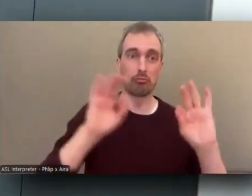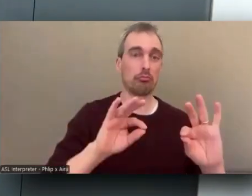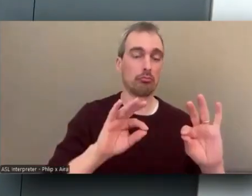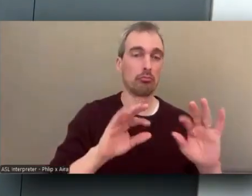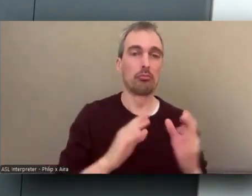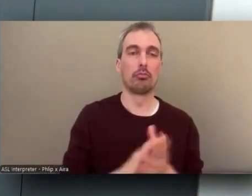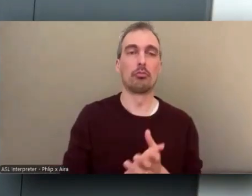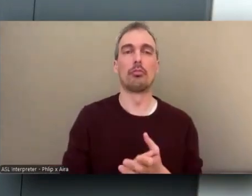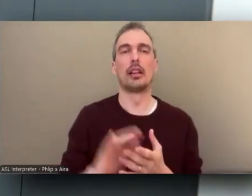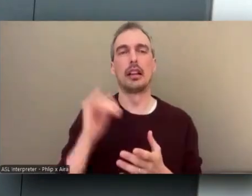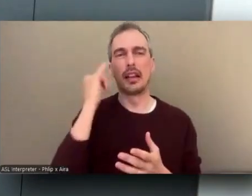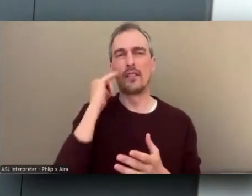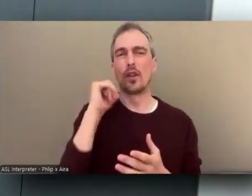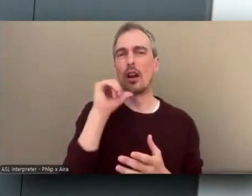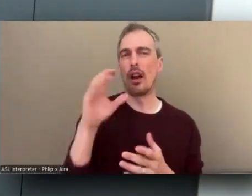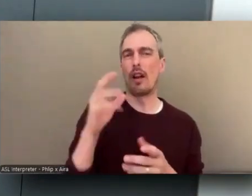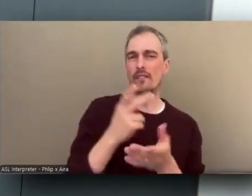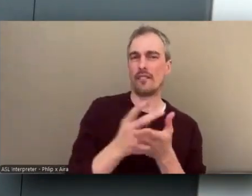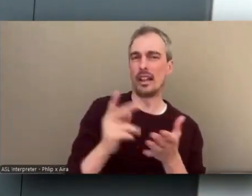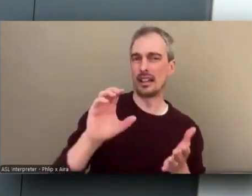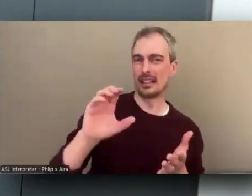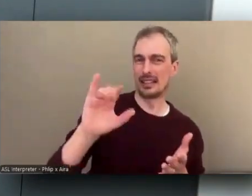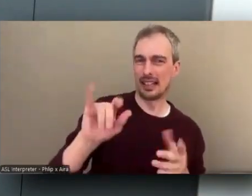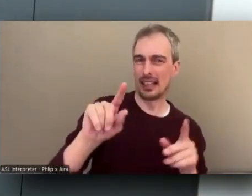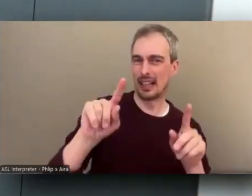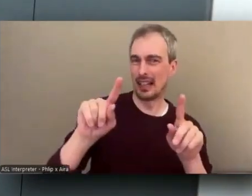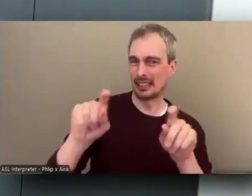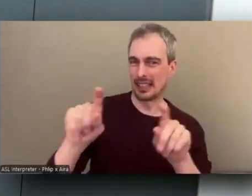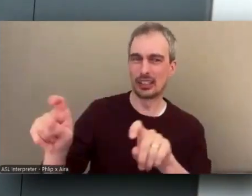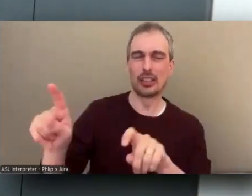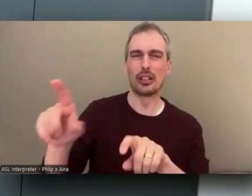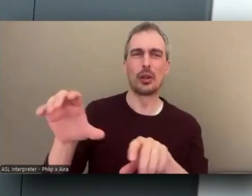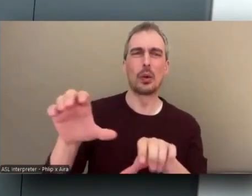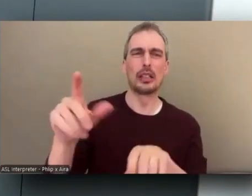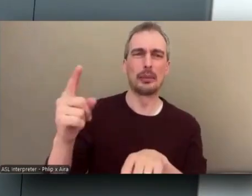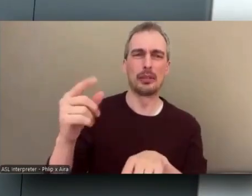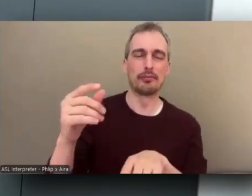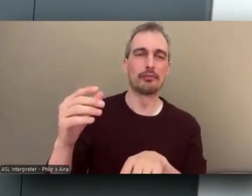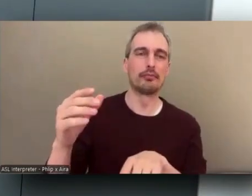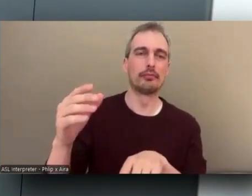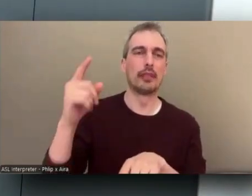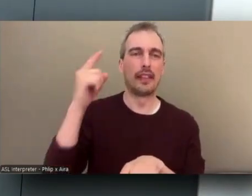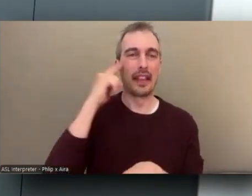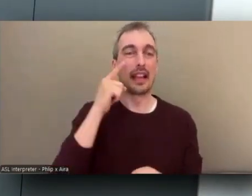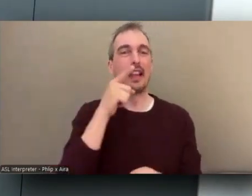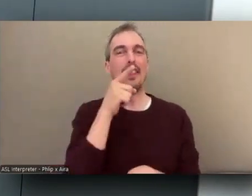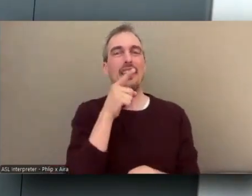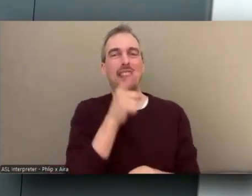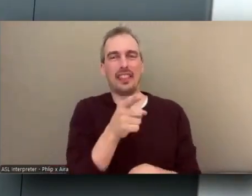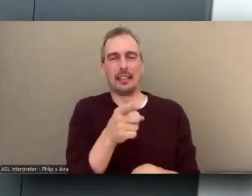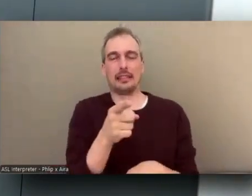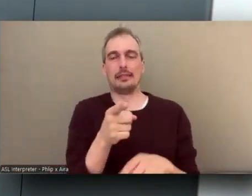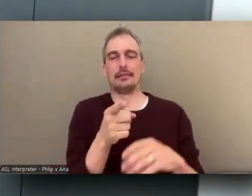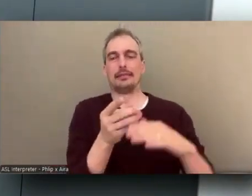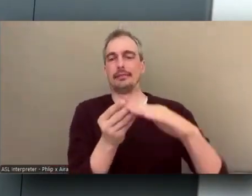But I think this implies spiritually that you would fail those tests. Understandably, for reasons we've talked about, I think the